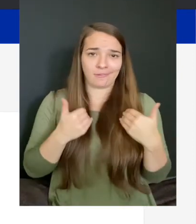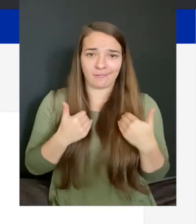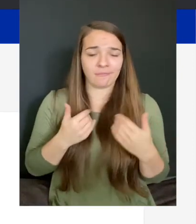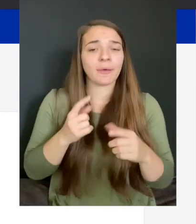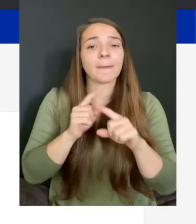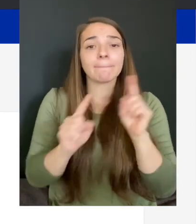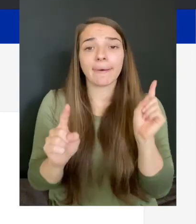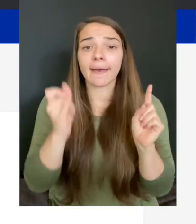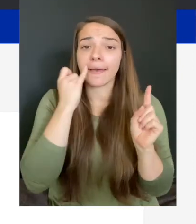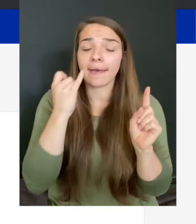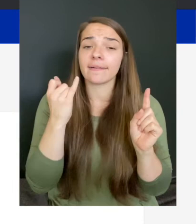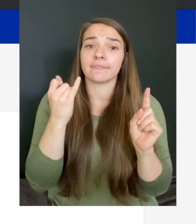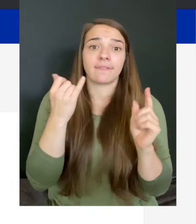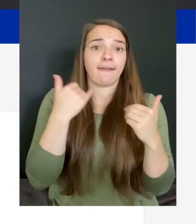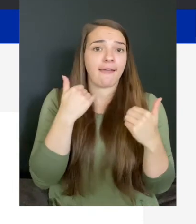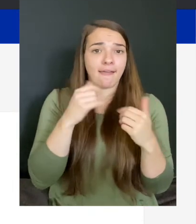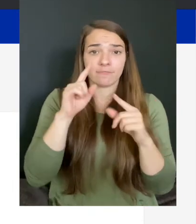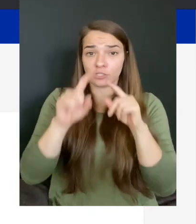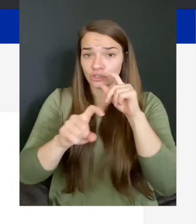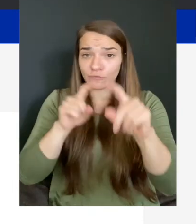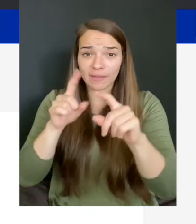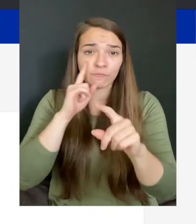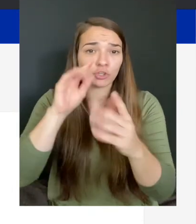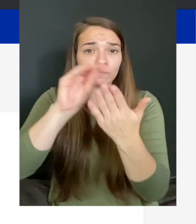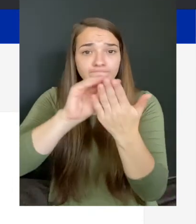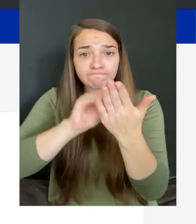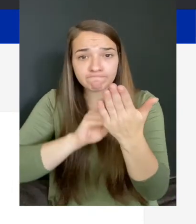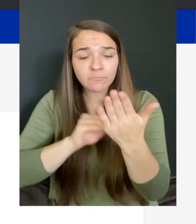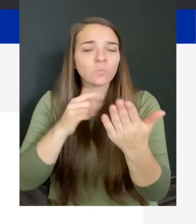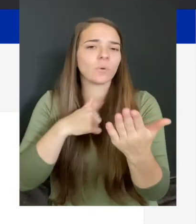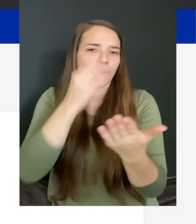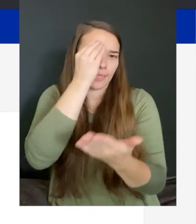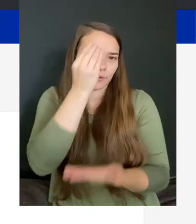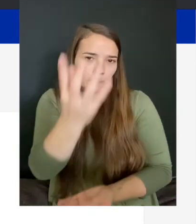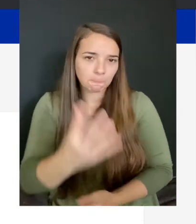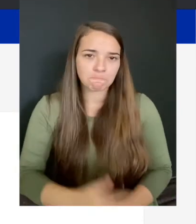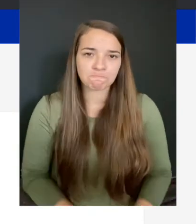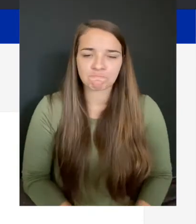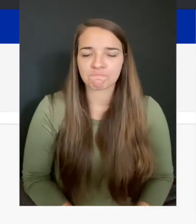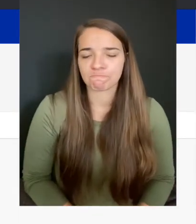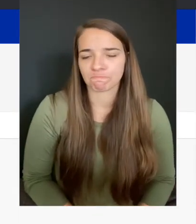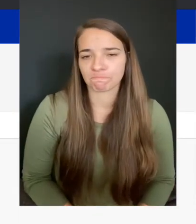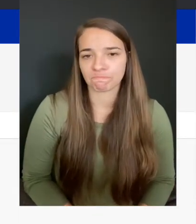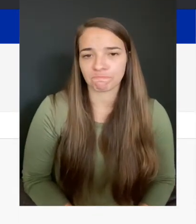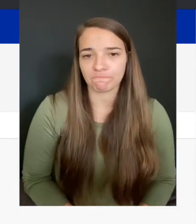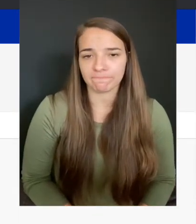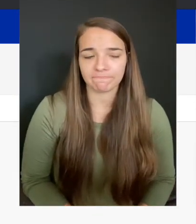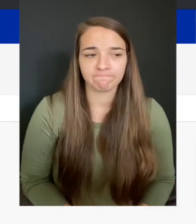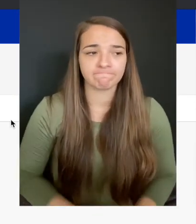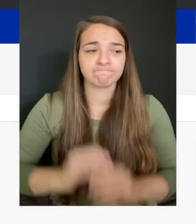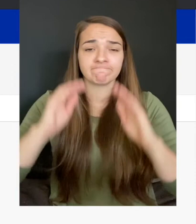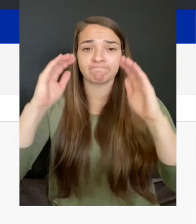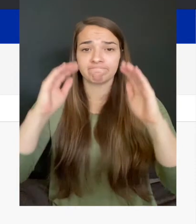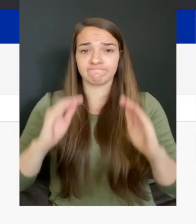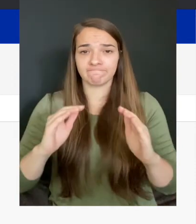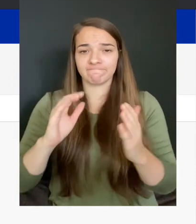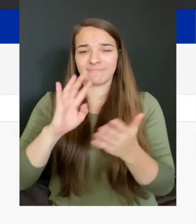had a survey for students to take, we would let you guys know... Next is calendar, so